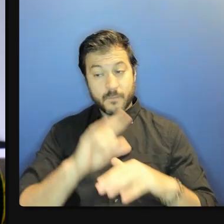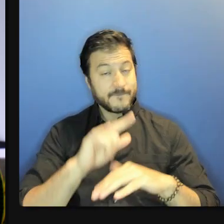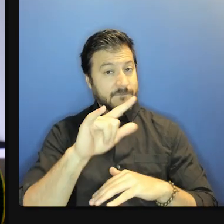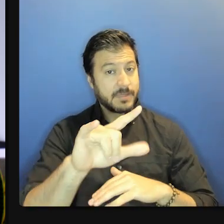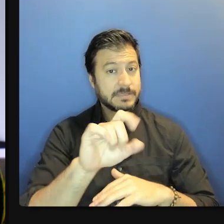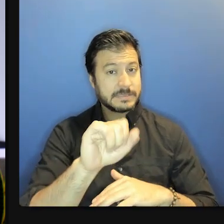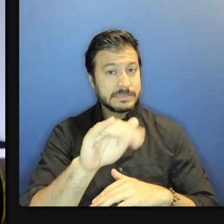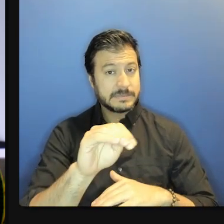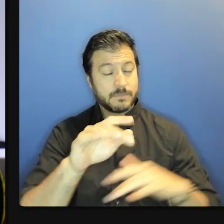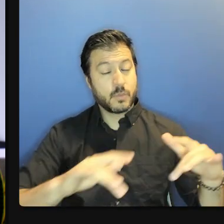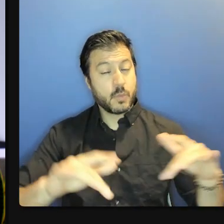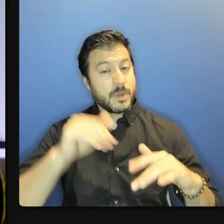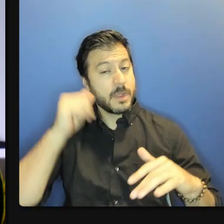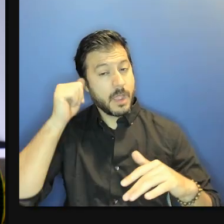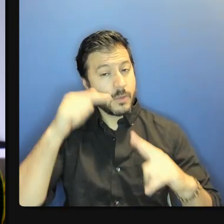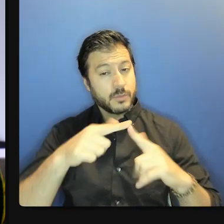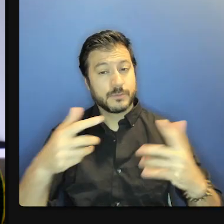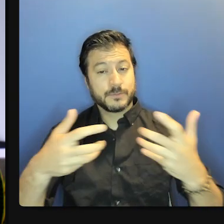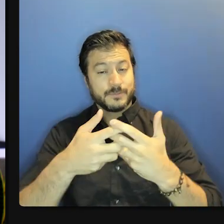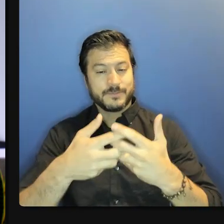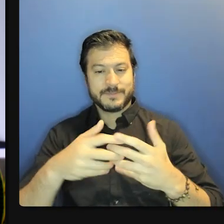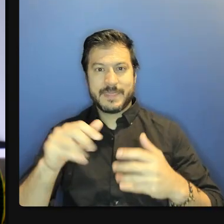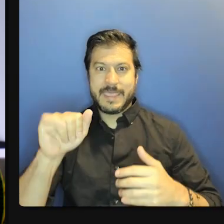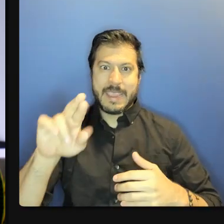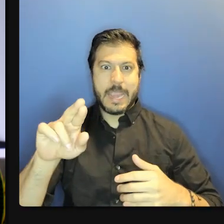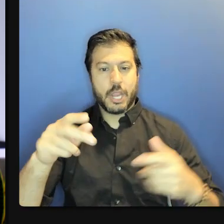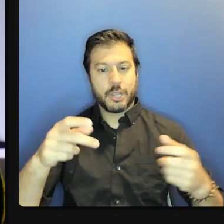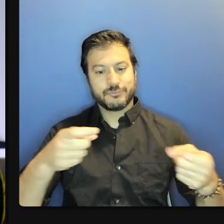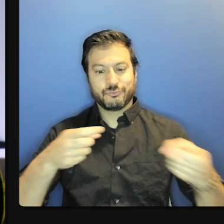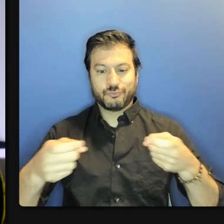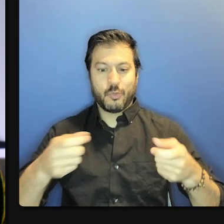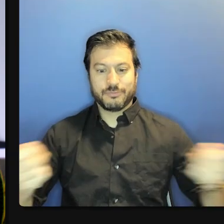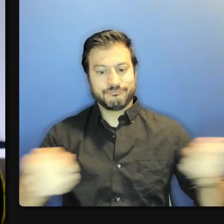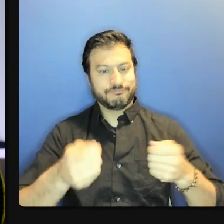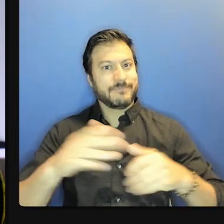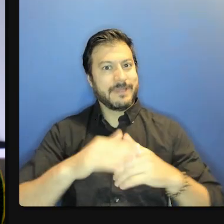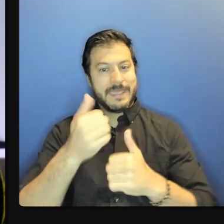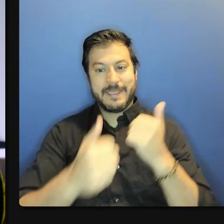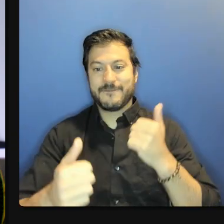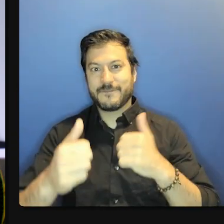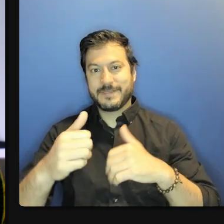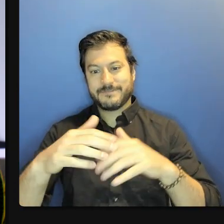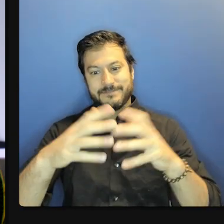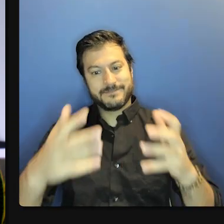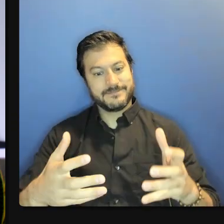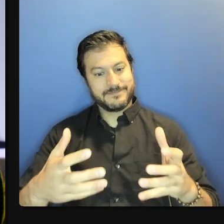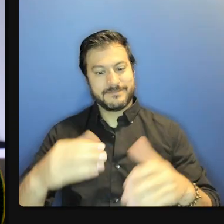For Flight Simulator, recording audio to replicate air traffic controllers from every airport on Earth was a huge task.